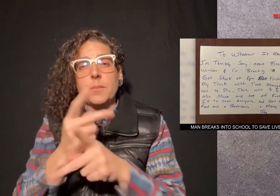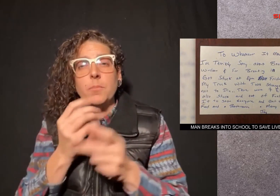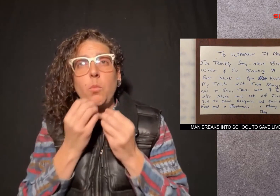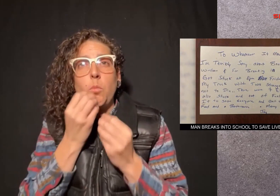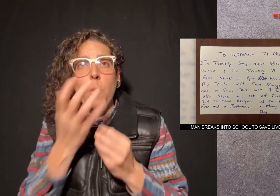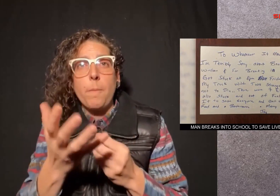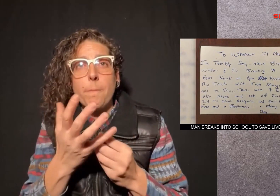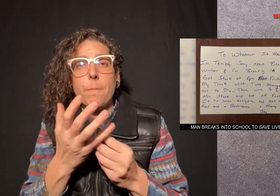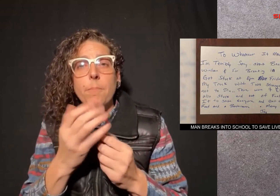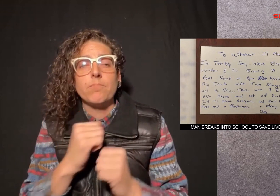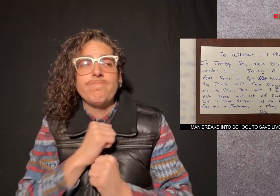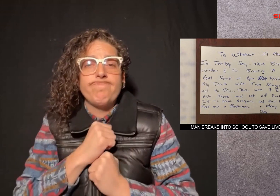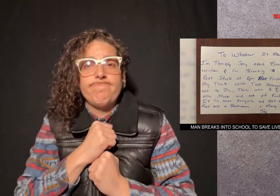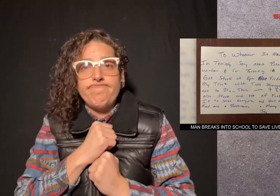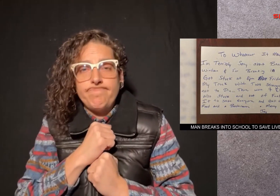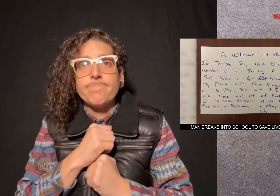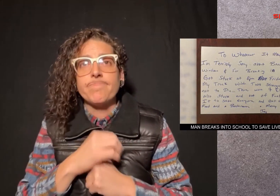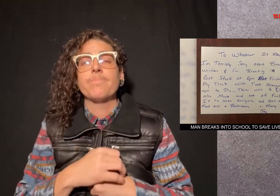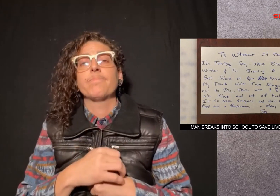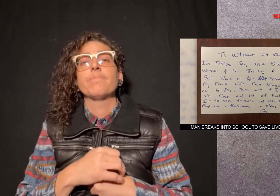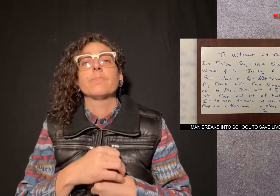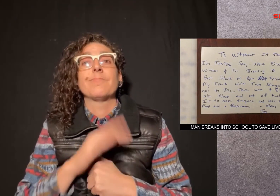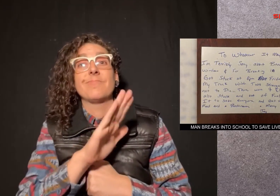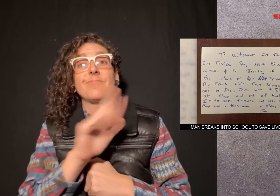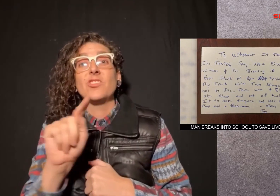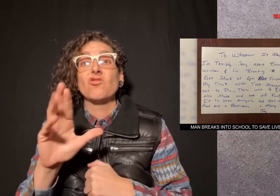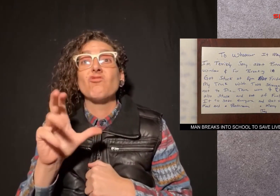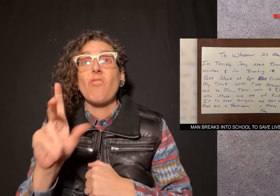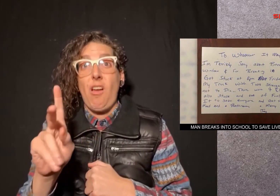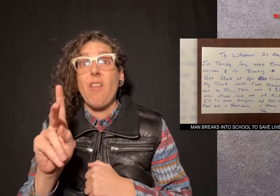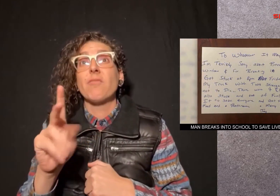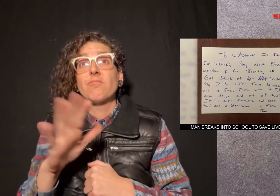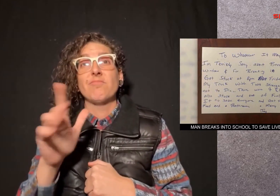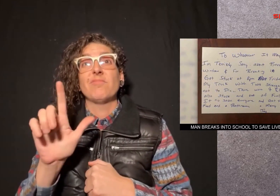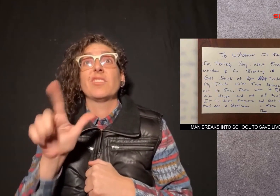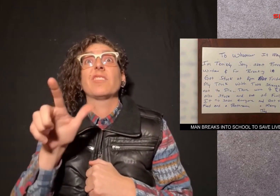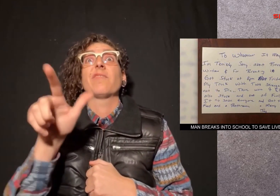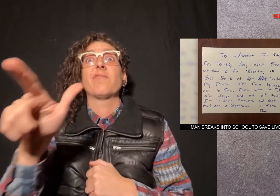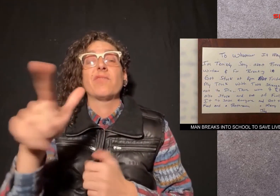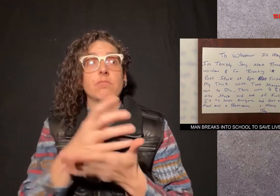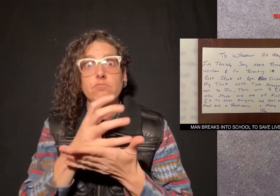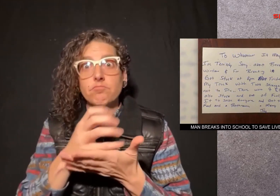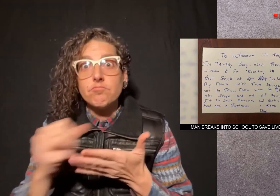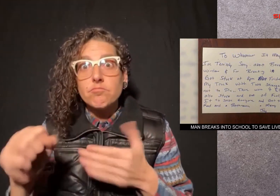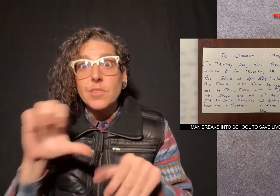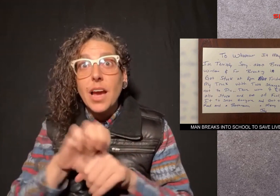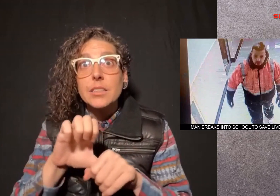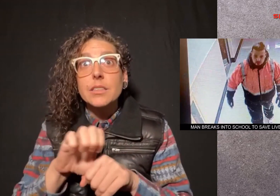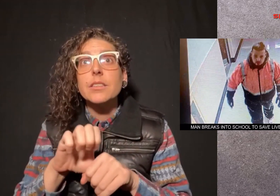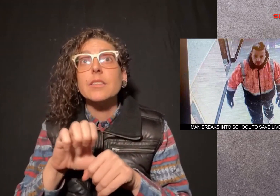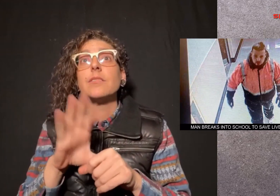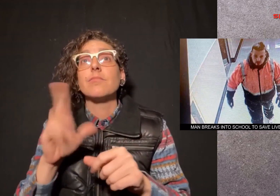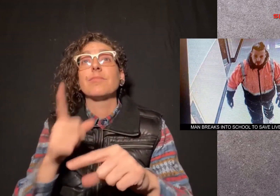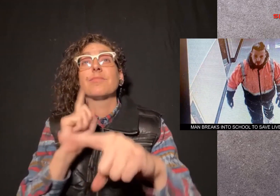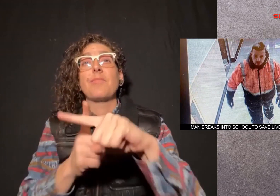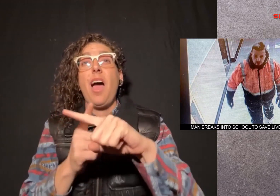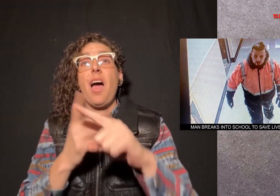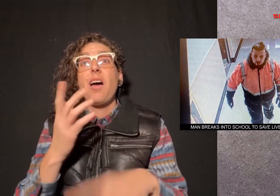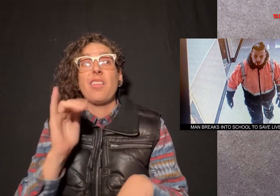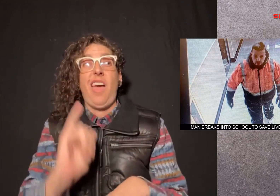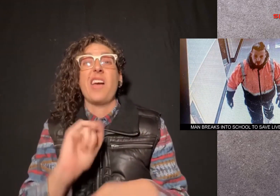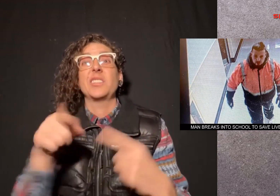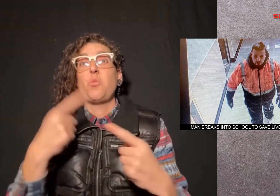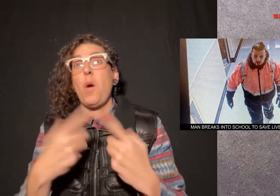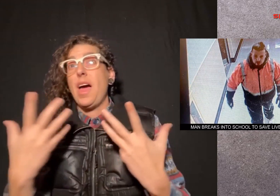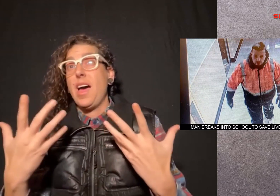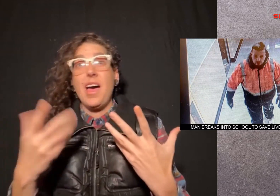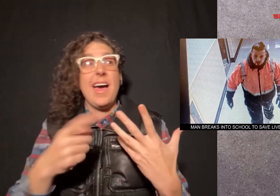keep them warm his truck eventually ran out of gas and that's when with he located a nearby